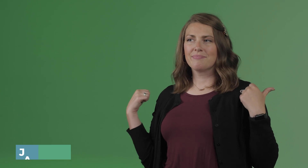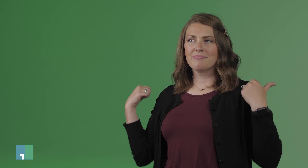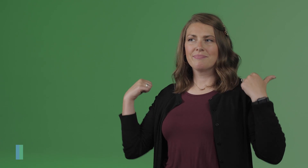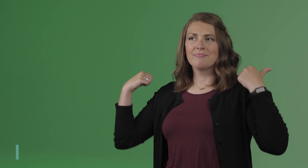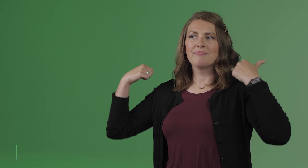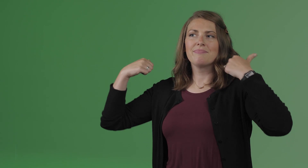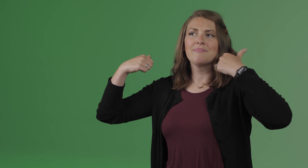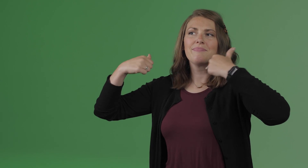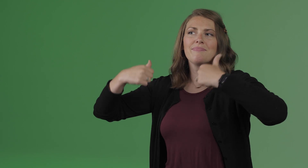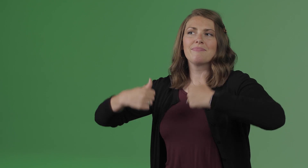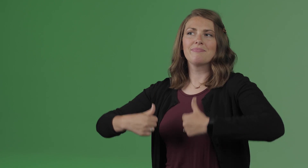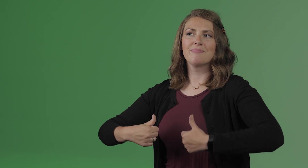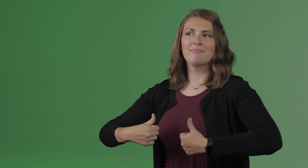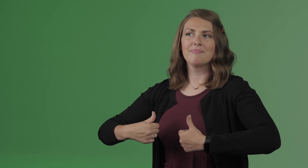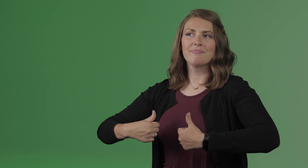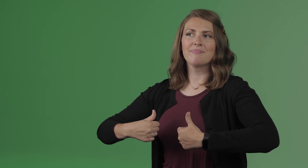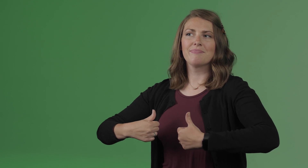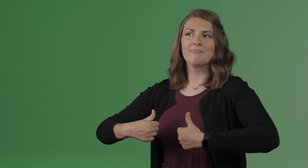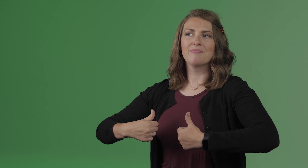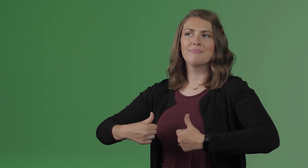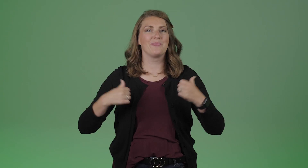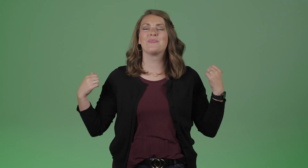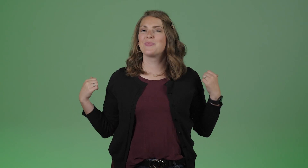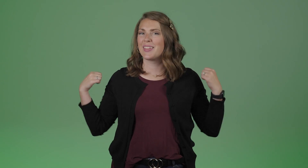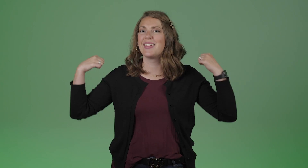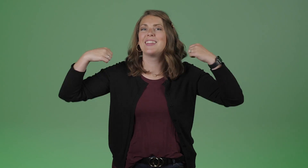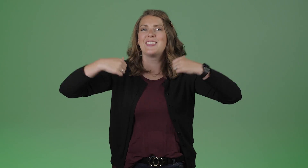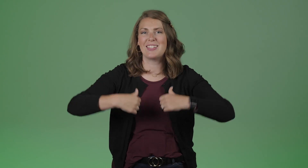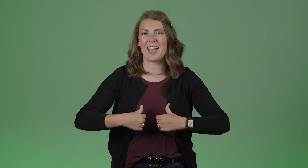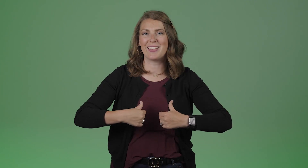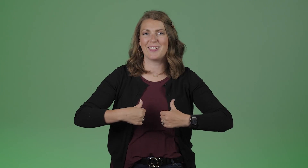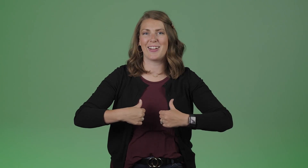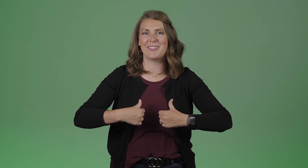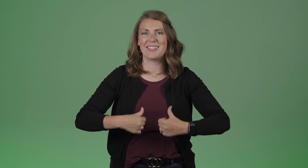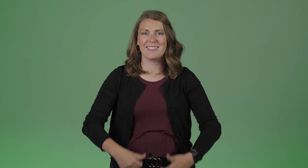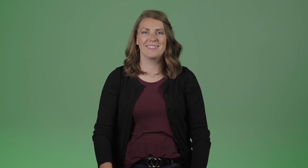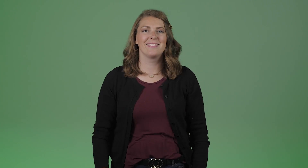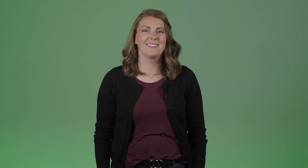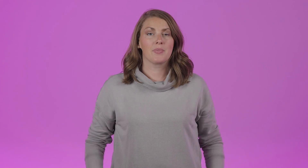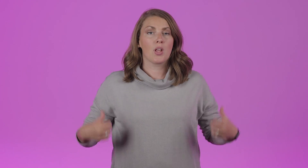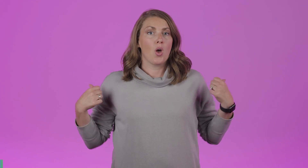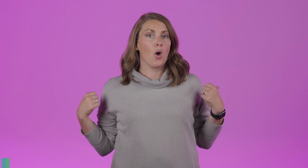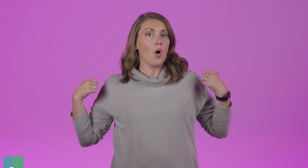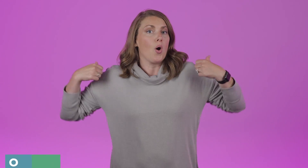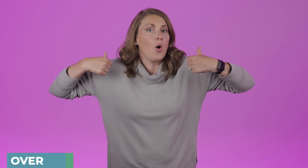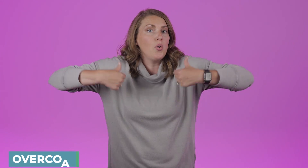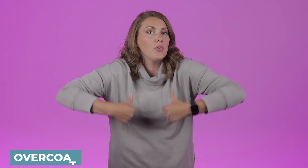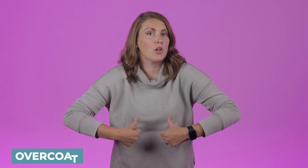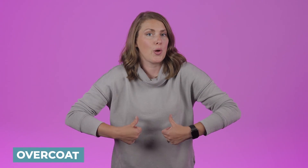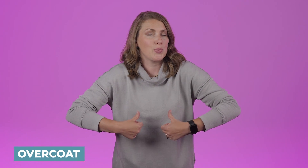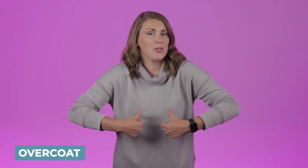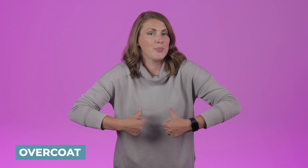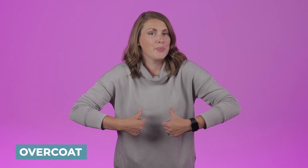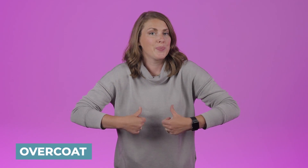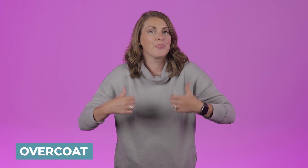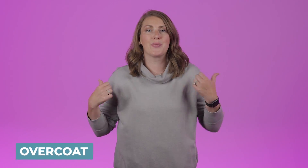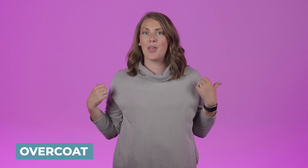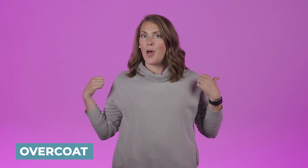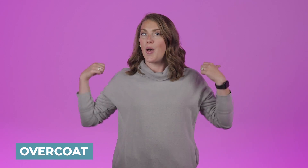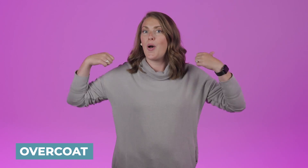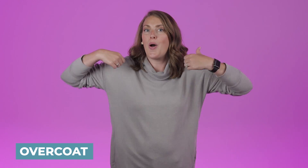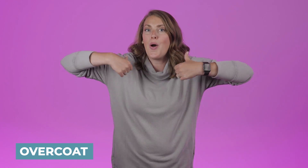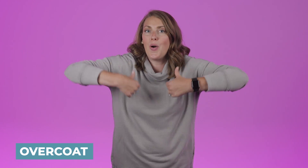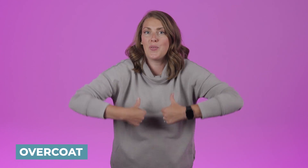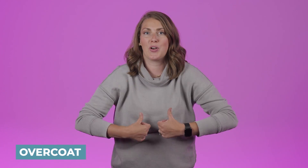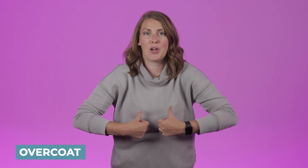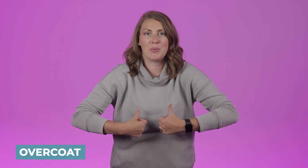like you're pulling over your jacket or your coat 'jacket or coat.' 'Overcoat, overcoat,'